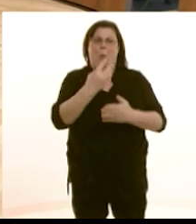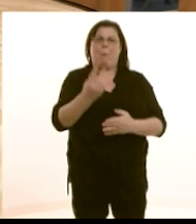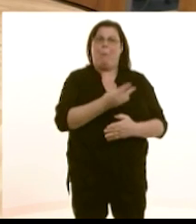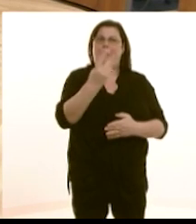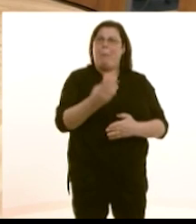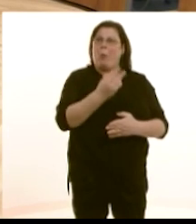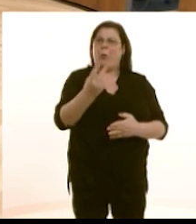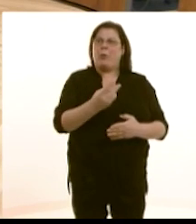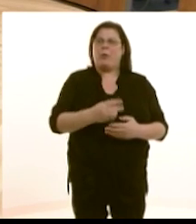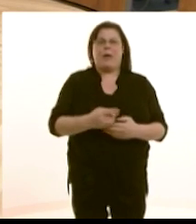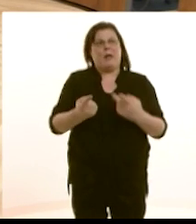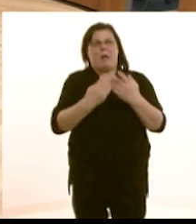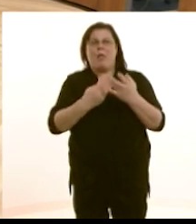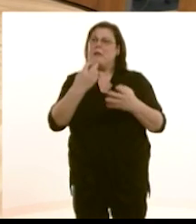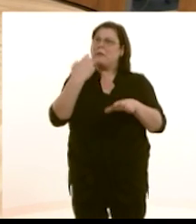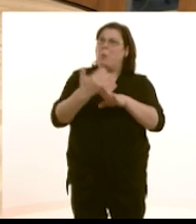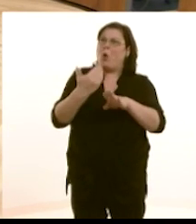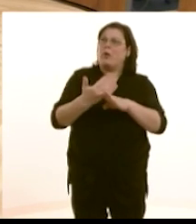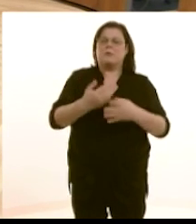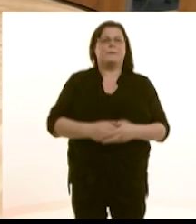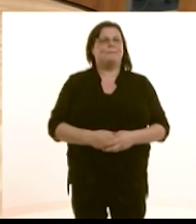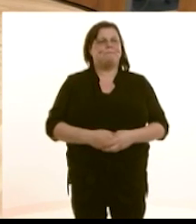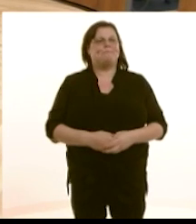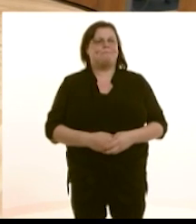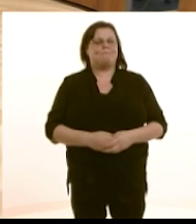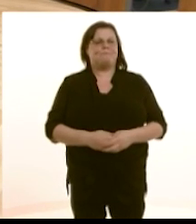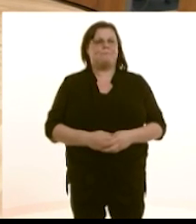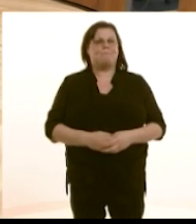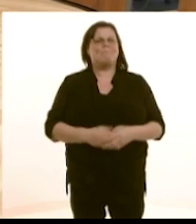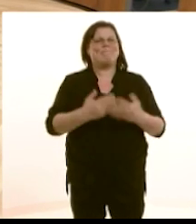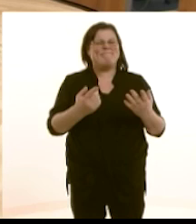Carwyn Jones: That is the issue and that, of course, makes it expensive as far as Government